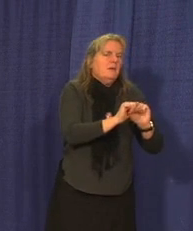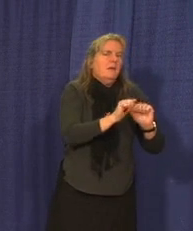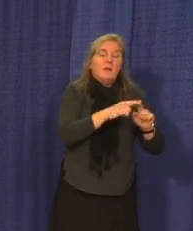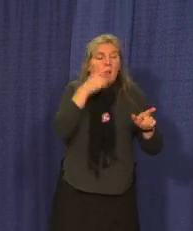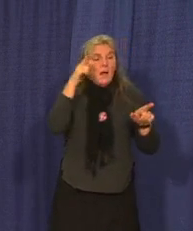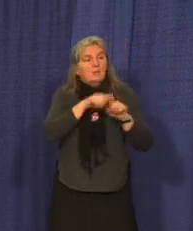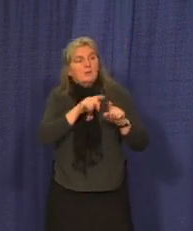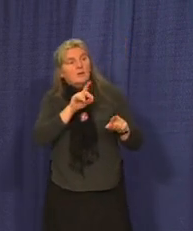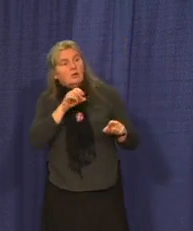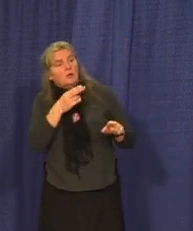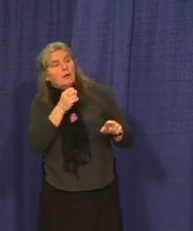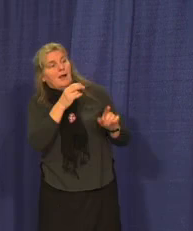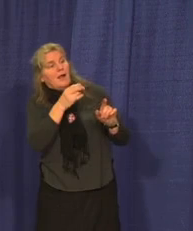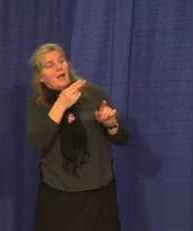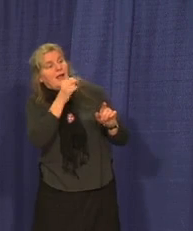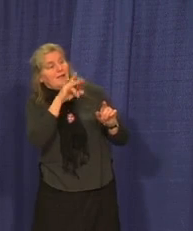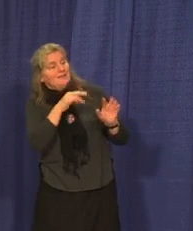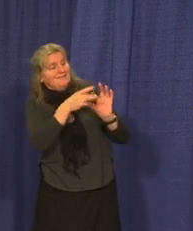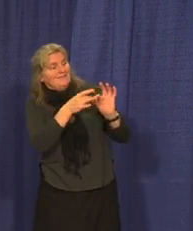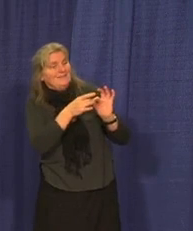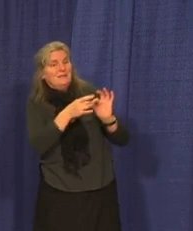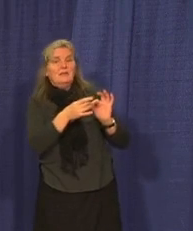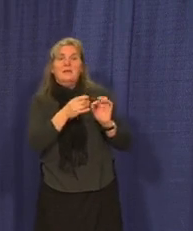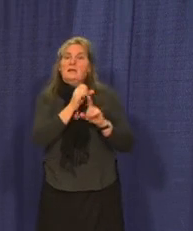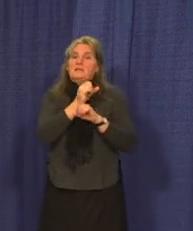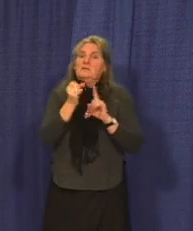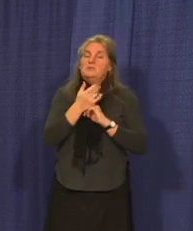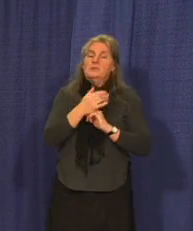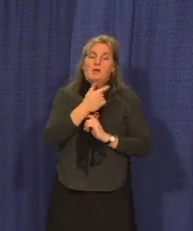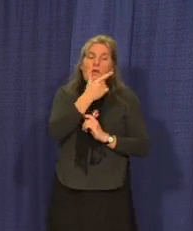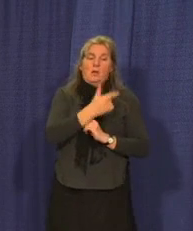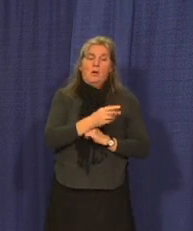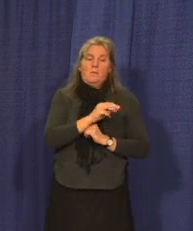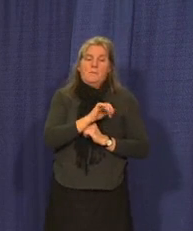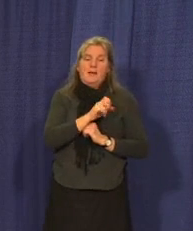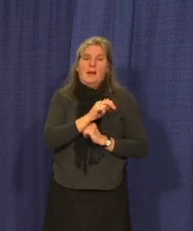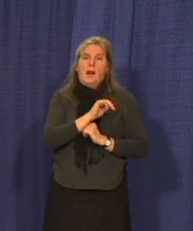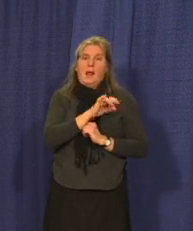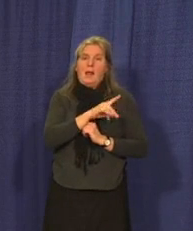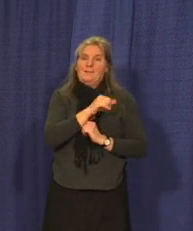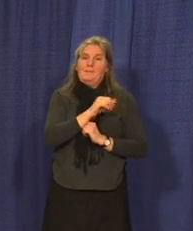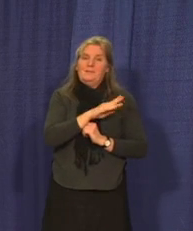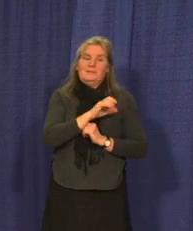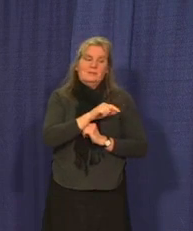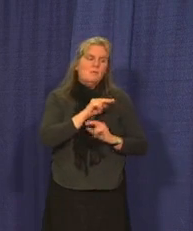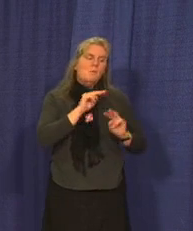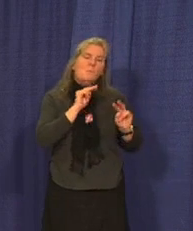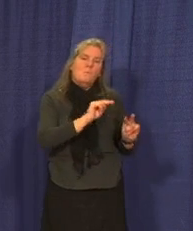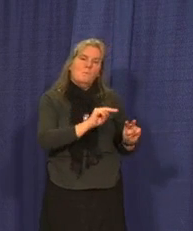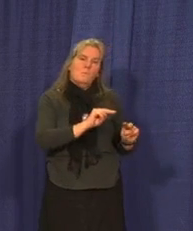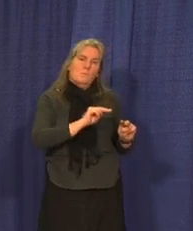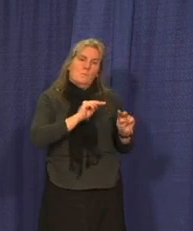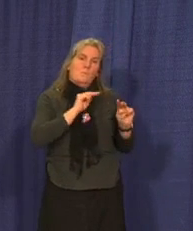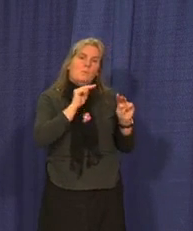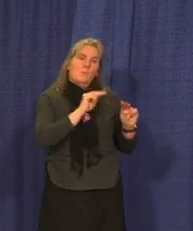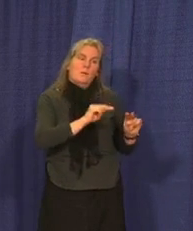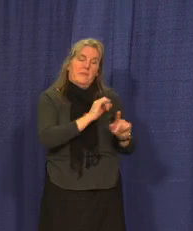But I completely agree with Dr Hanley on the current situation when it comes to the lower mainland, we are continuing to